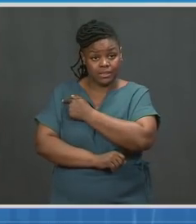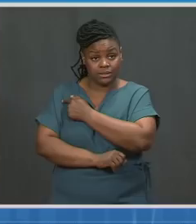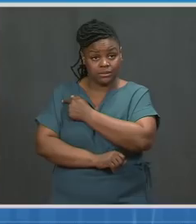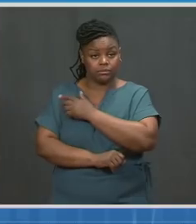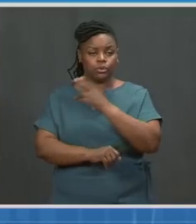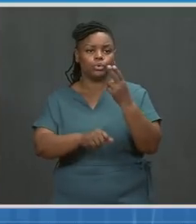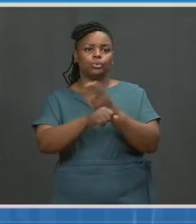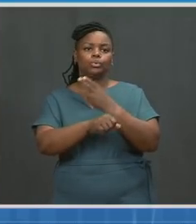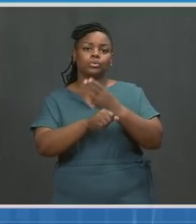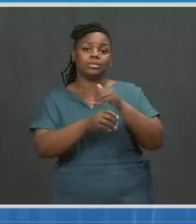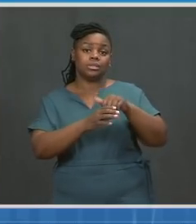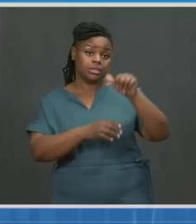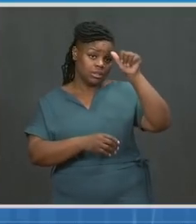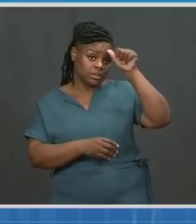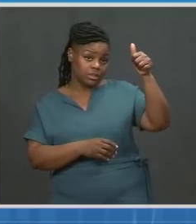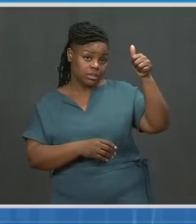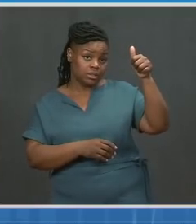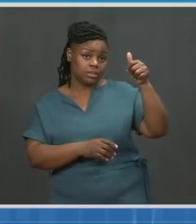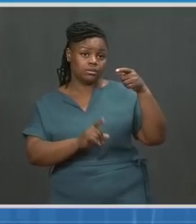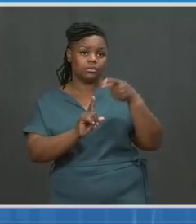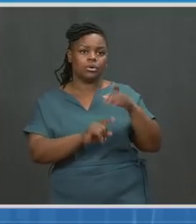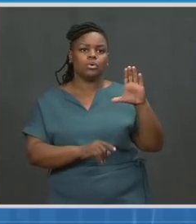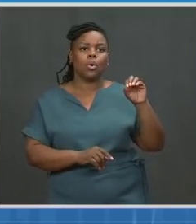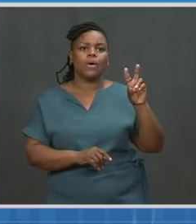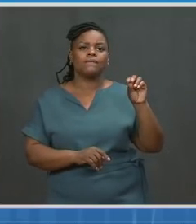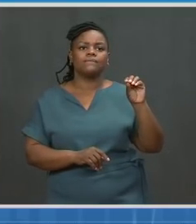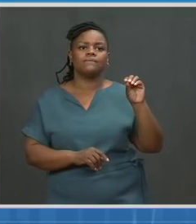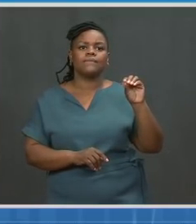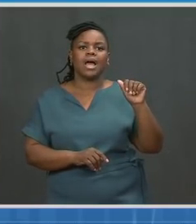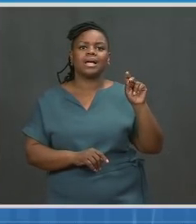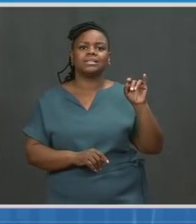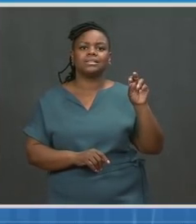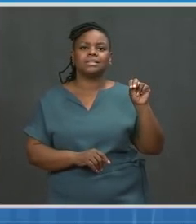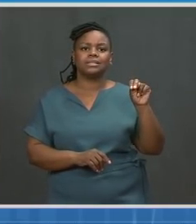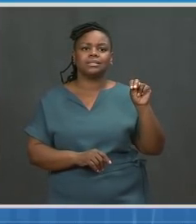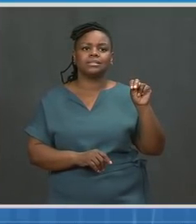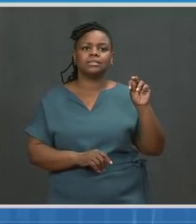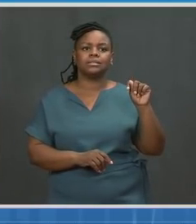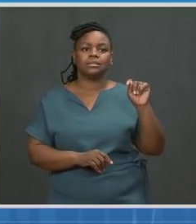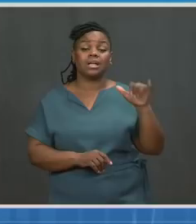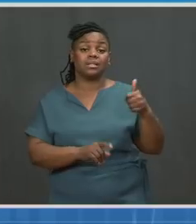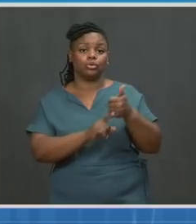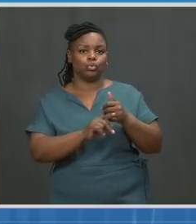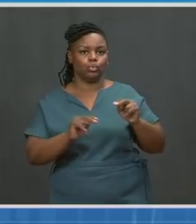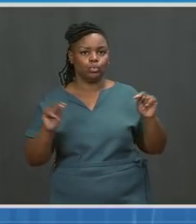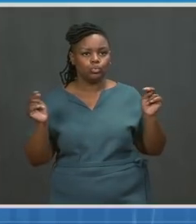the Covaxin -- and it was found to neutralize the 617 variant.